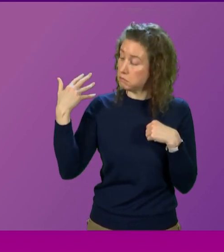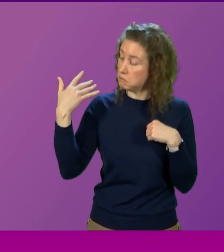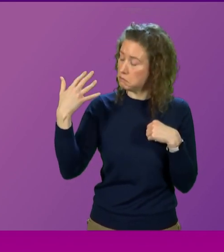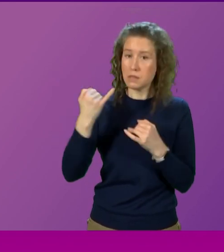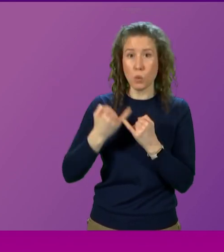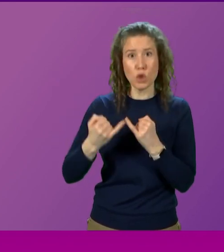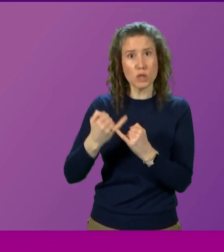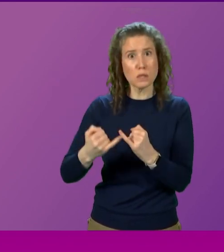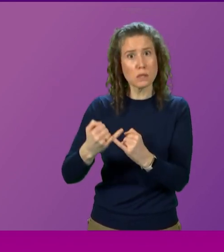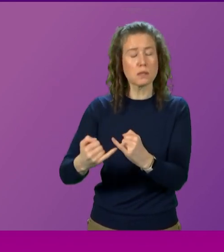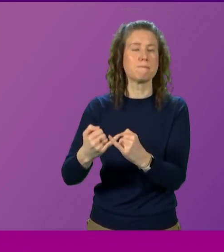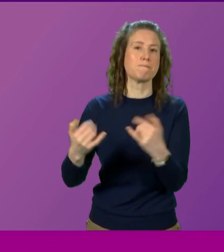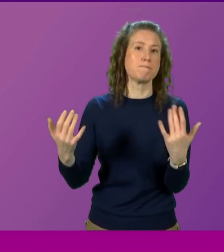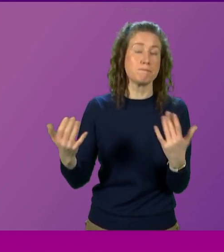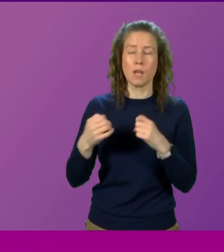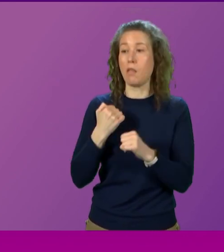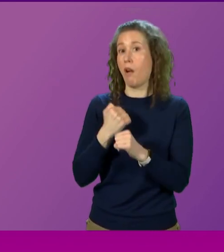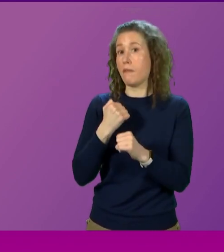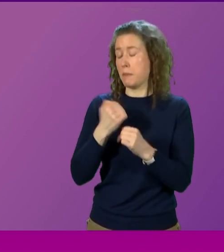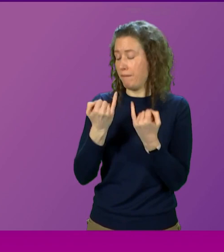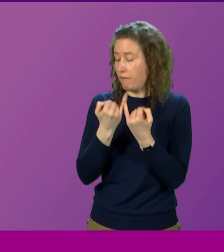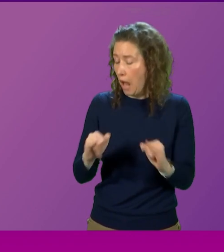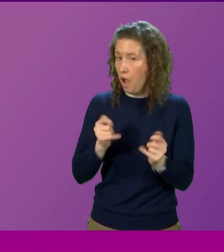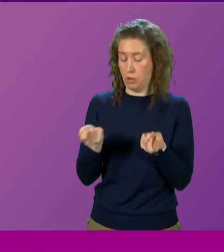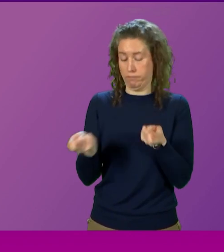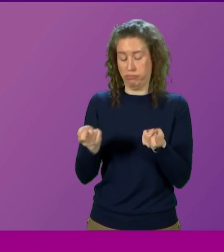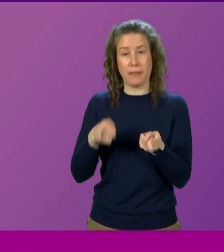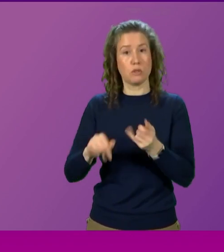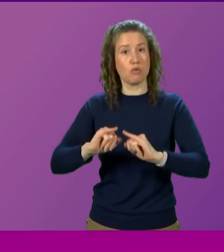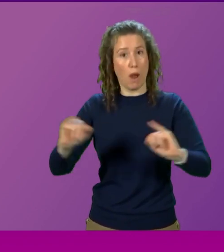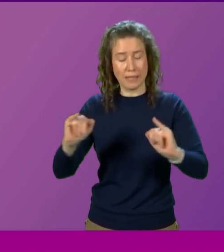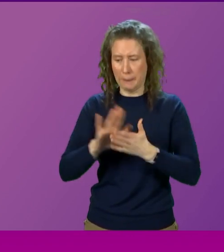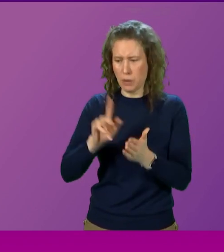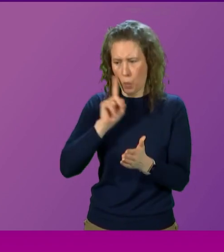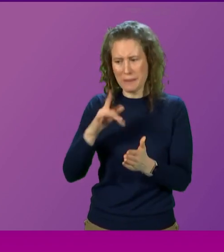are getting worse, and the Government’s failure to get a grip on the crisis is putting women’s lives at risk.